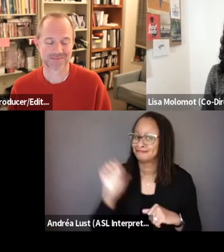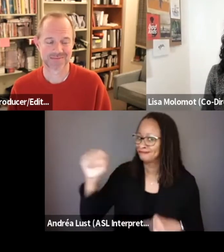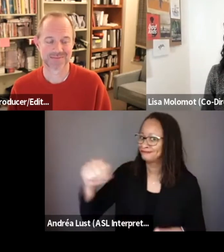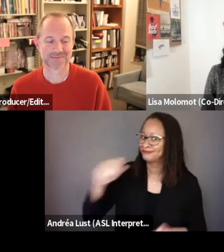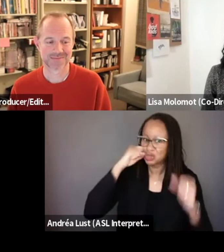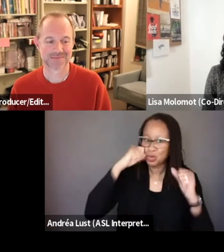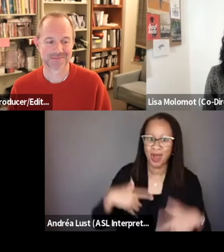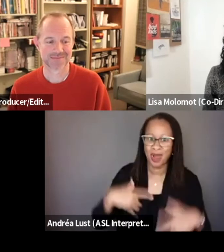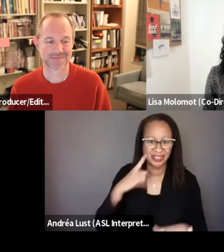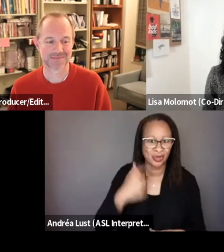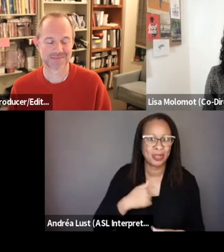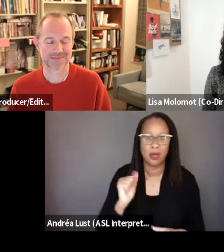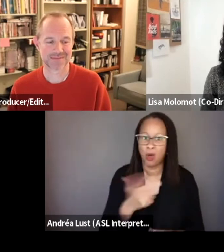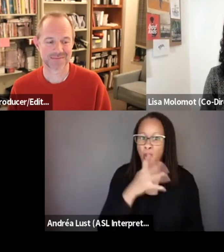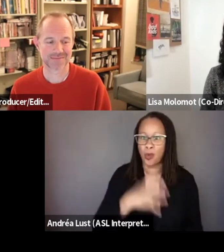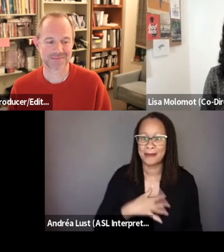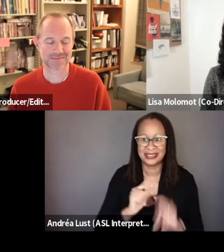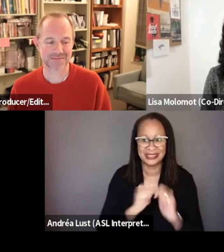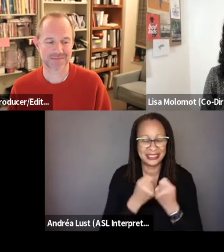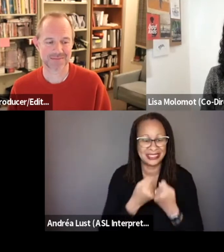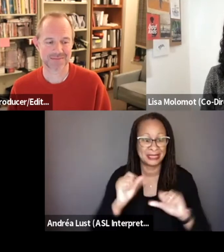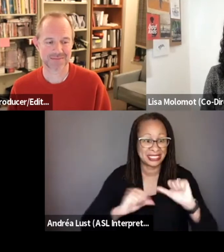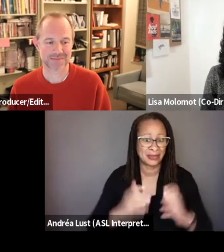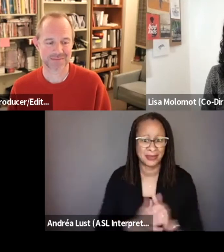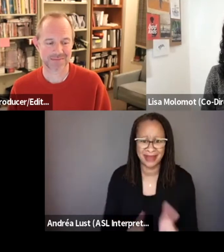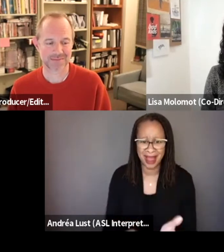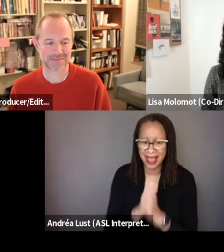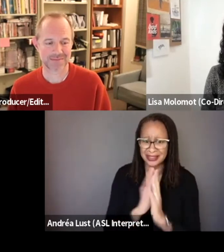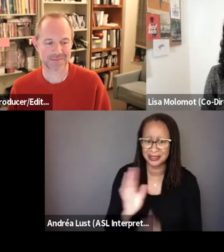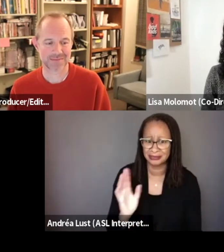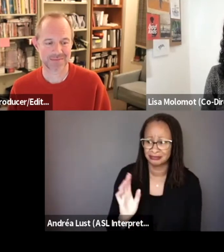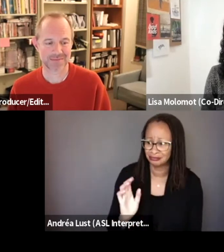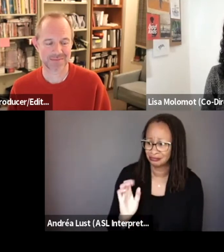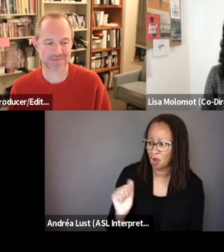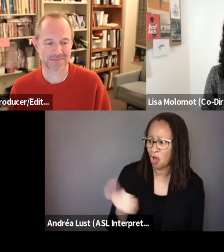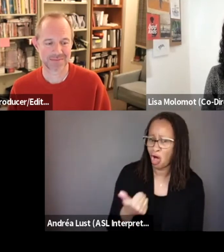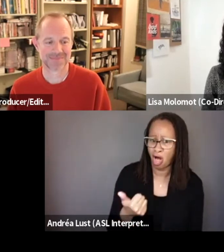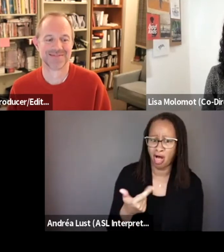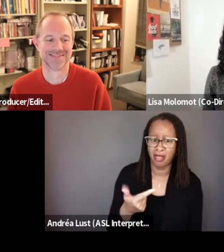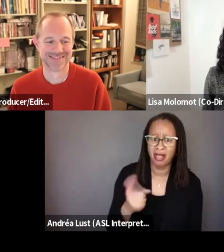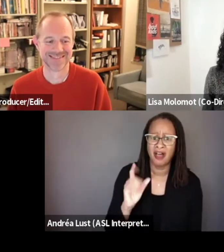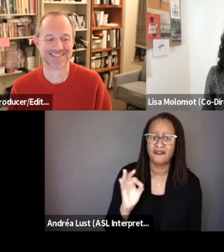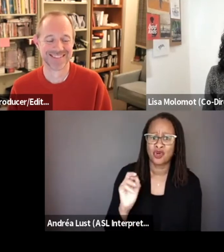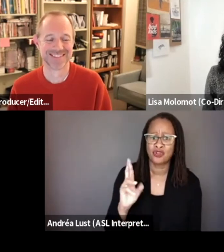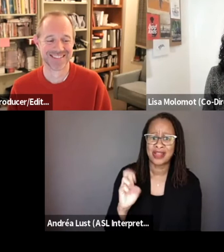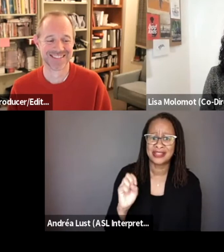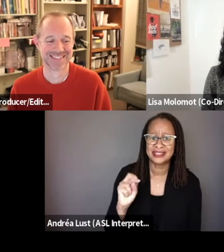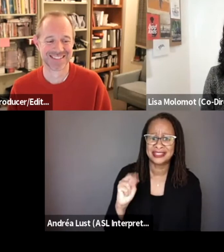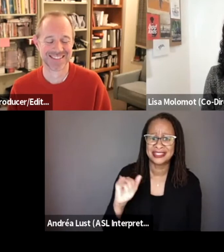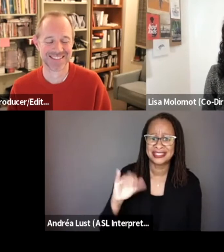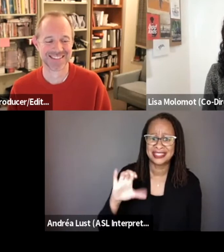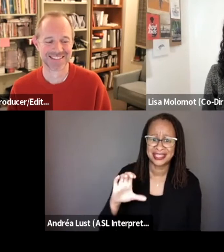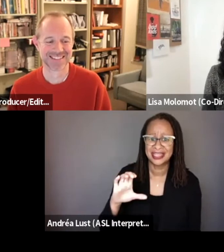And, you know, we would ask, are all forensic scientists women? And they're like,